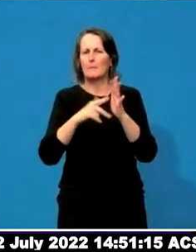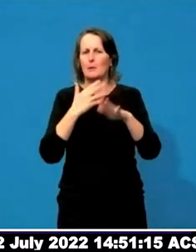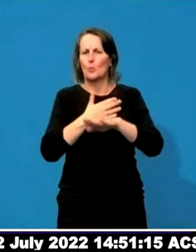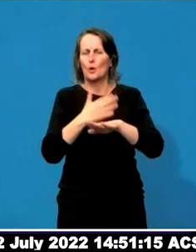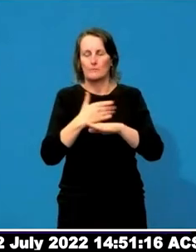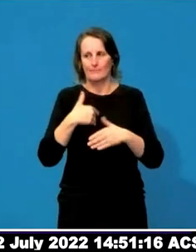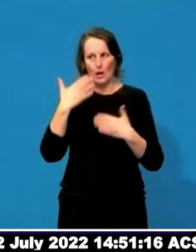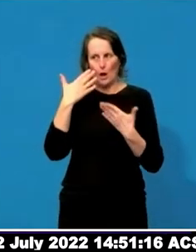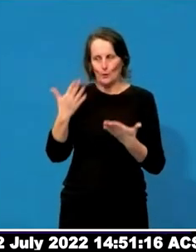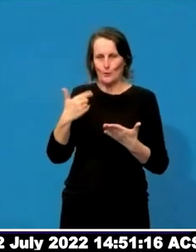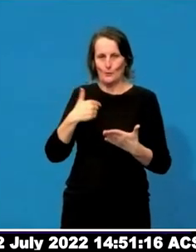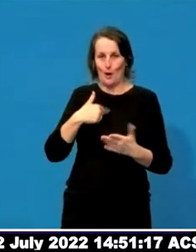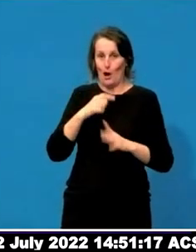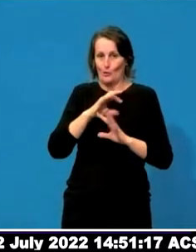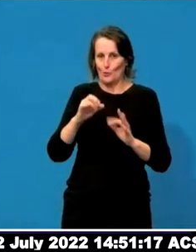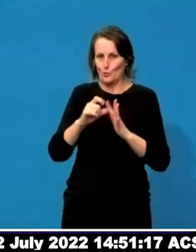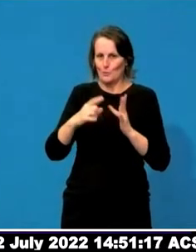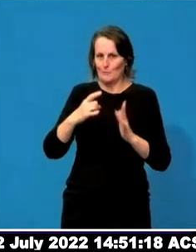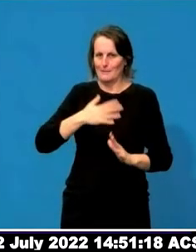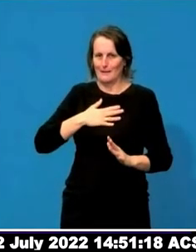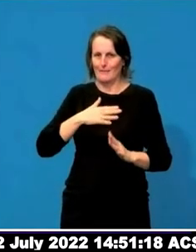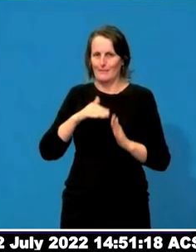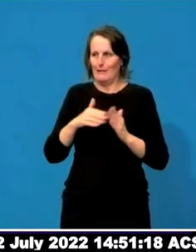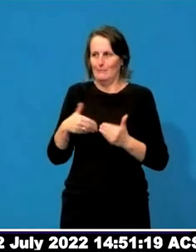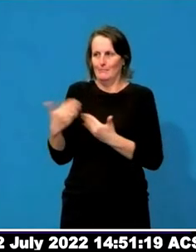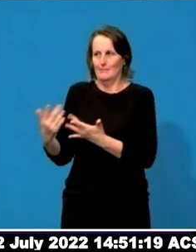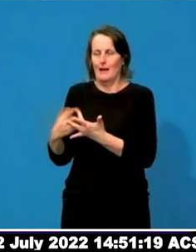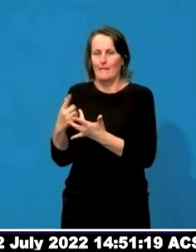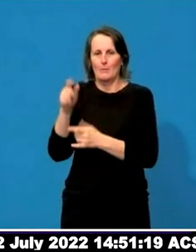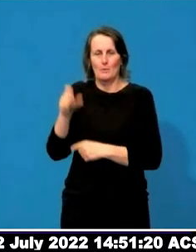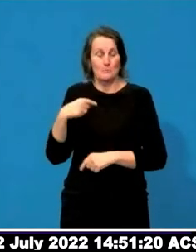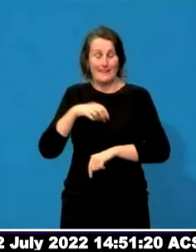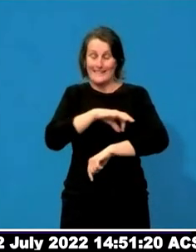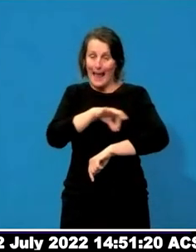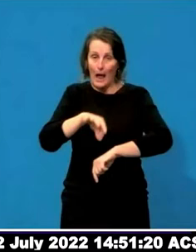So - but when I was doing it, that's hours and hours of work, depending.